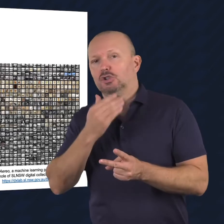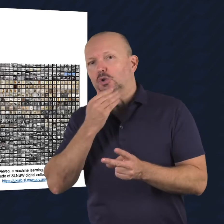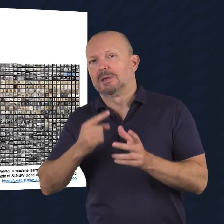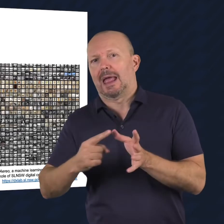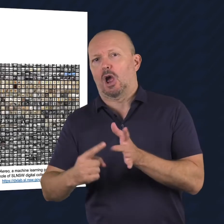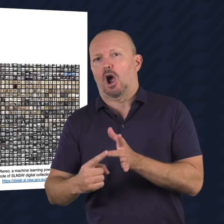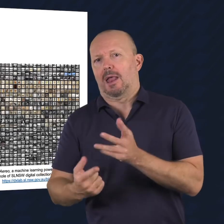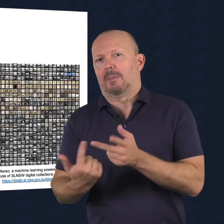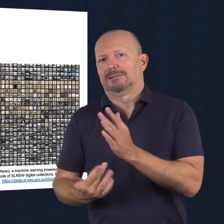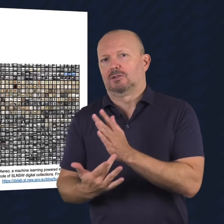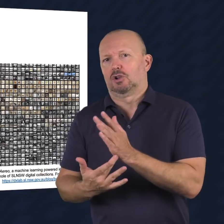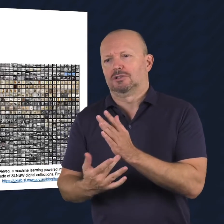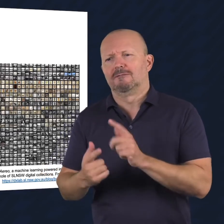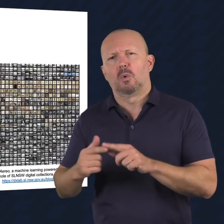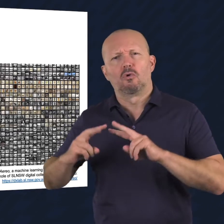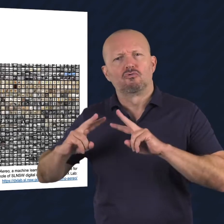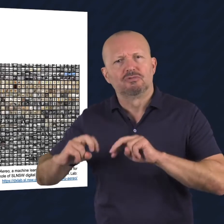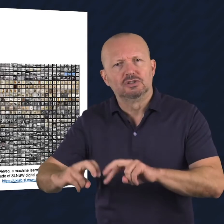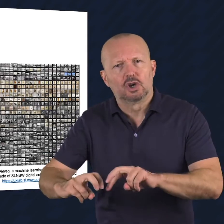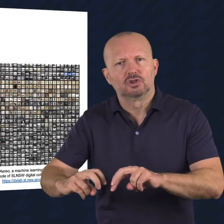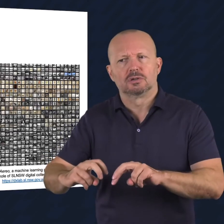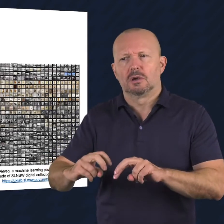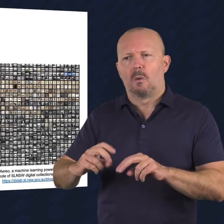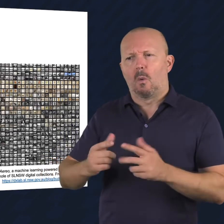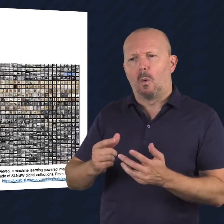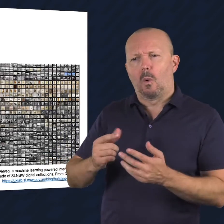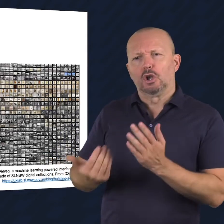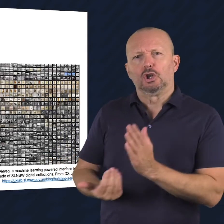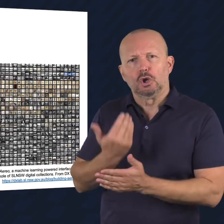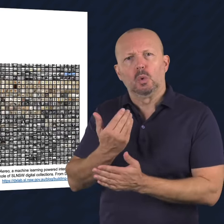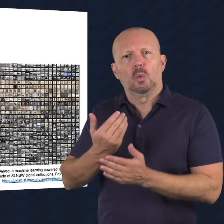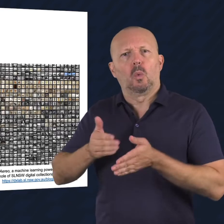And, those that use machine learning or AI and other technologies to conduct research or enable